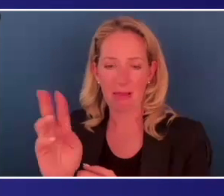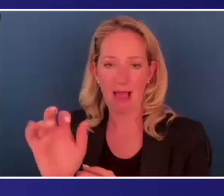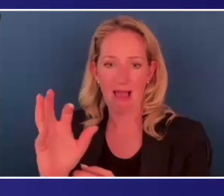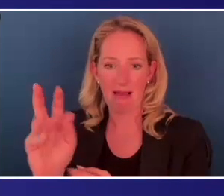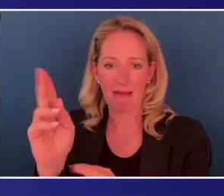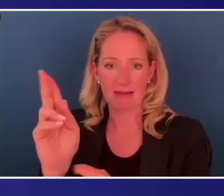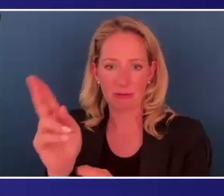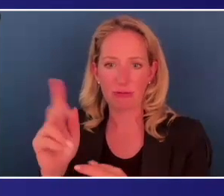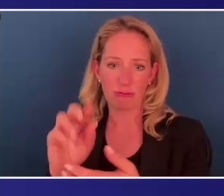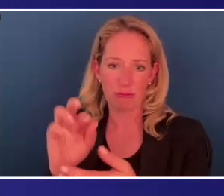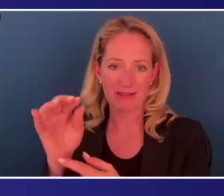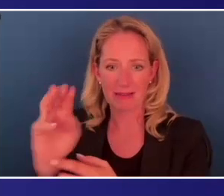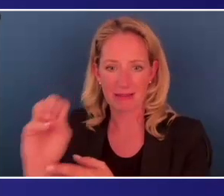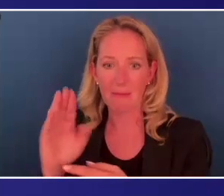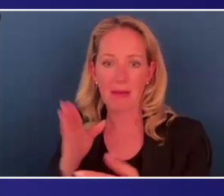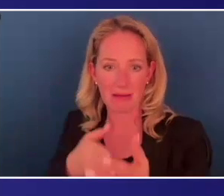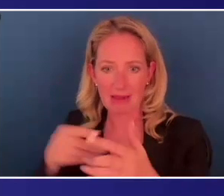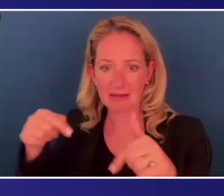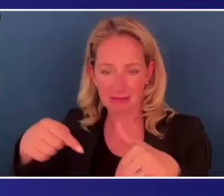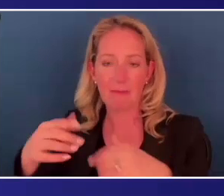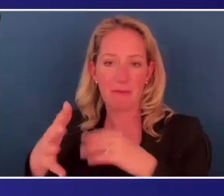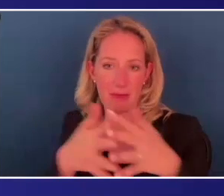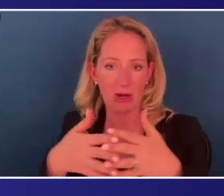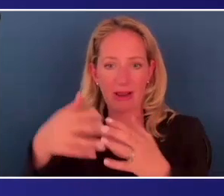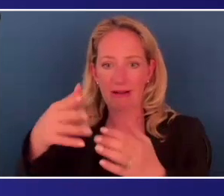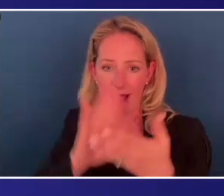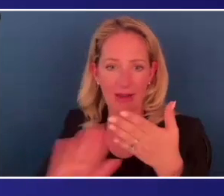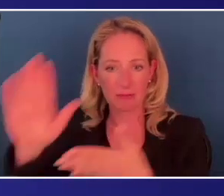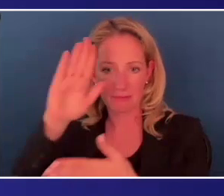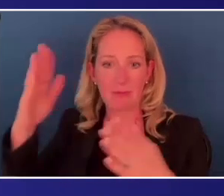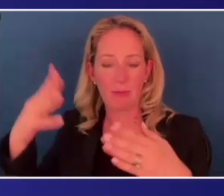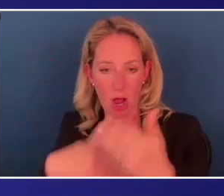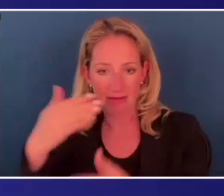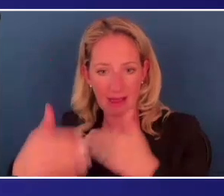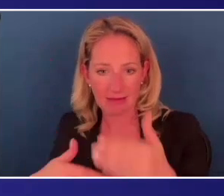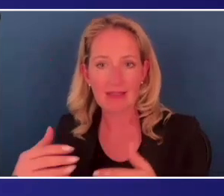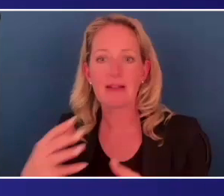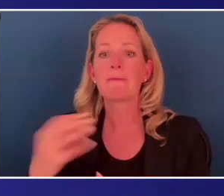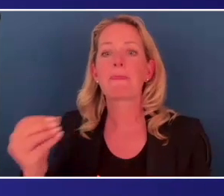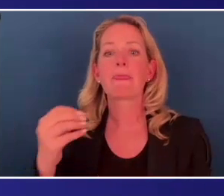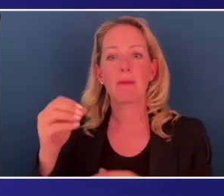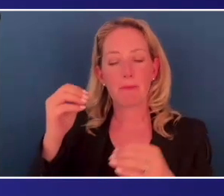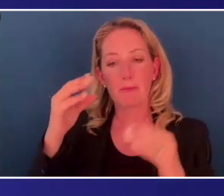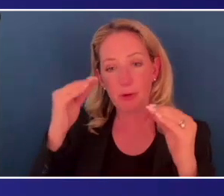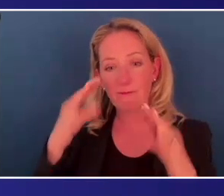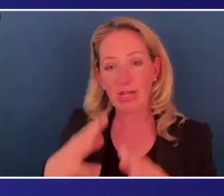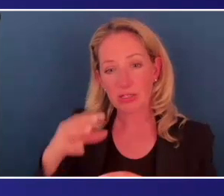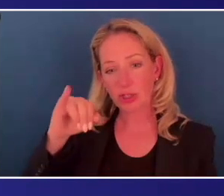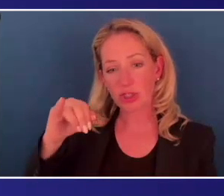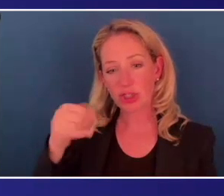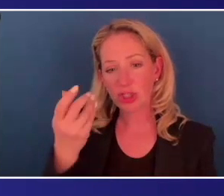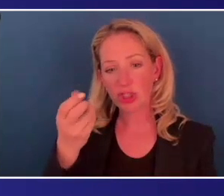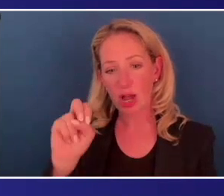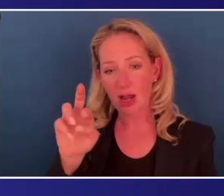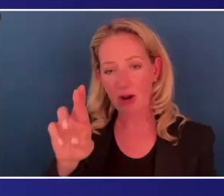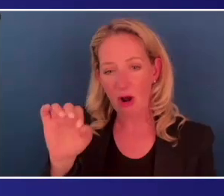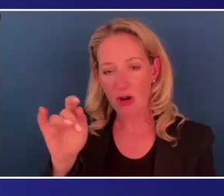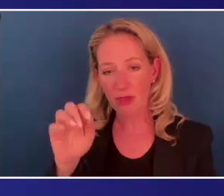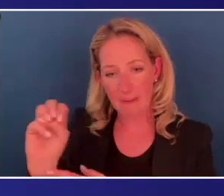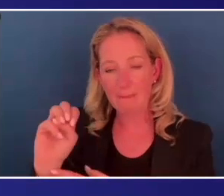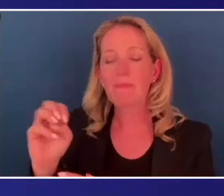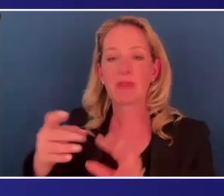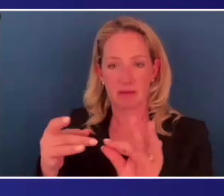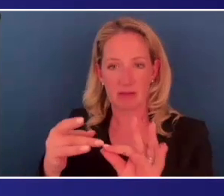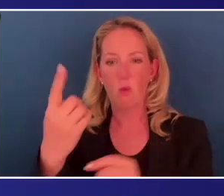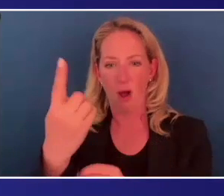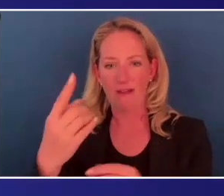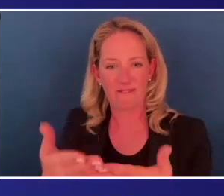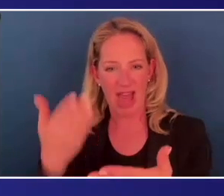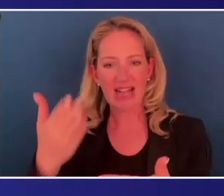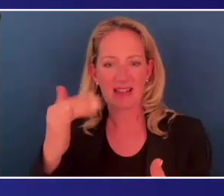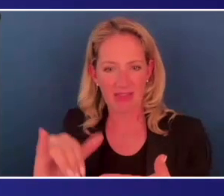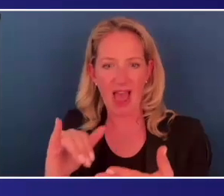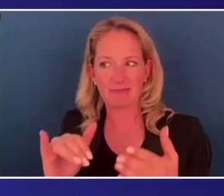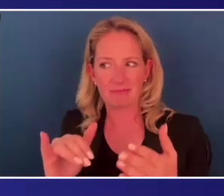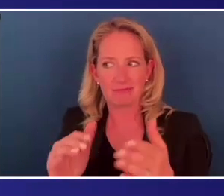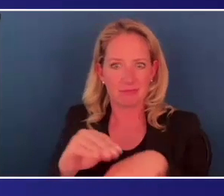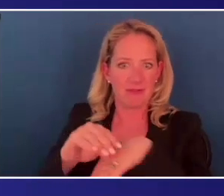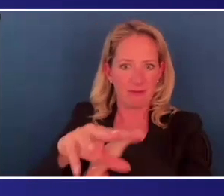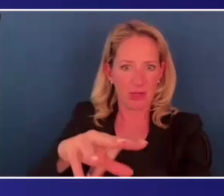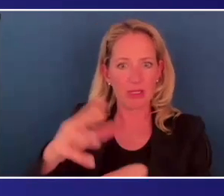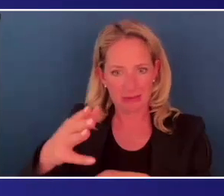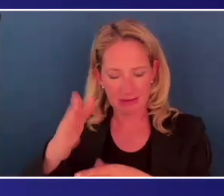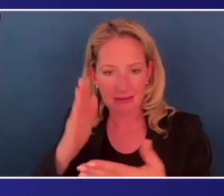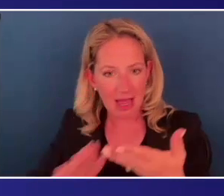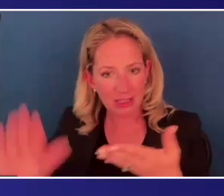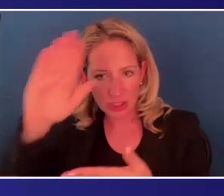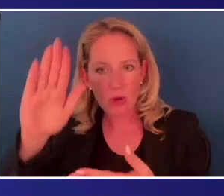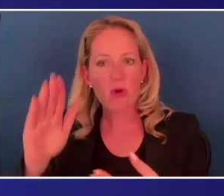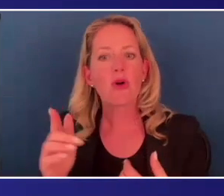Phelan pointed out a single fact that shapes higher education. That fact. Who higher education was intended for.